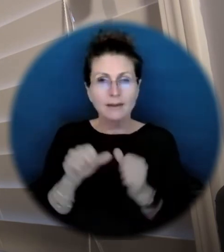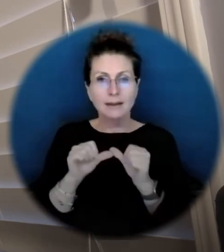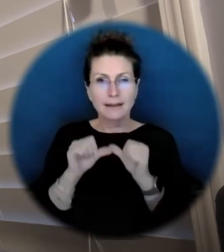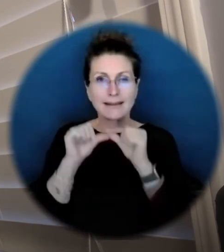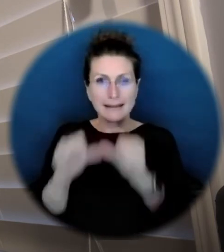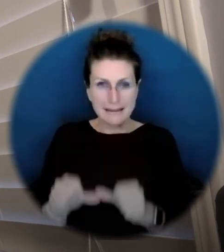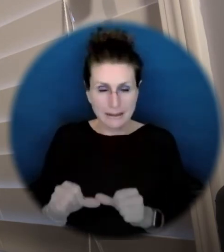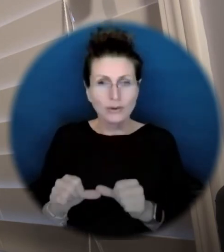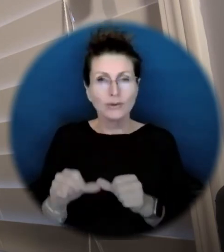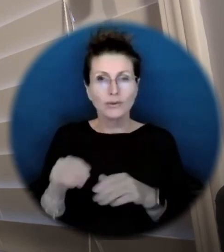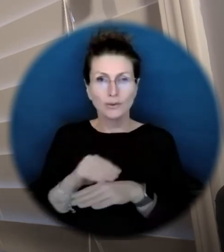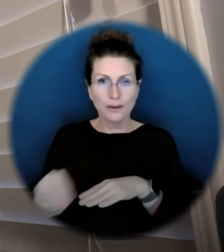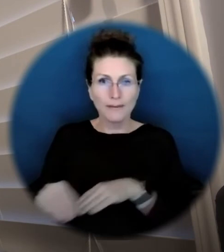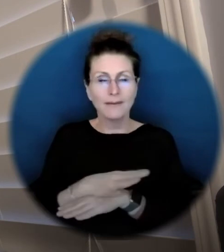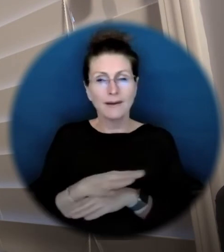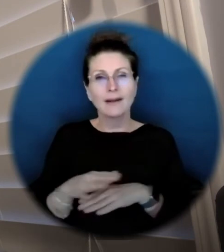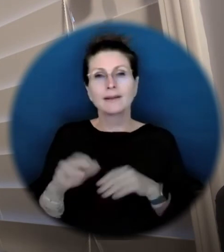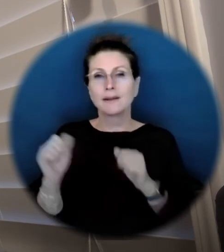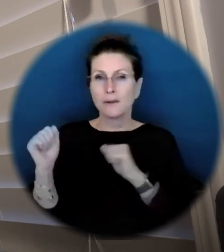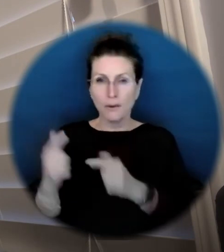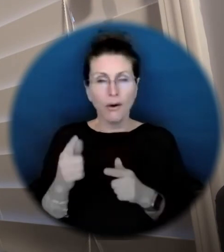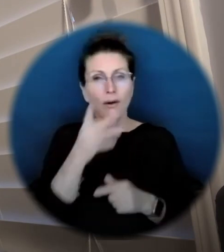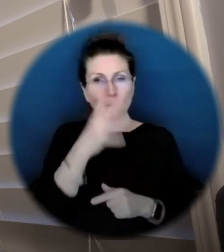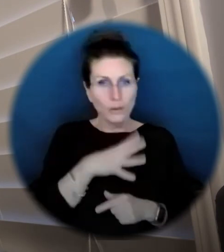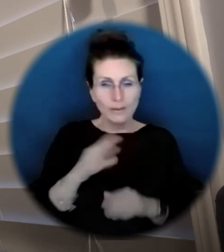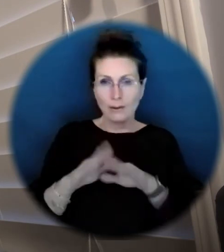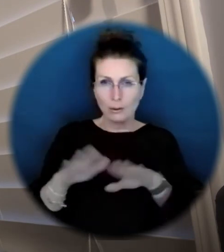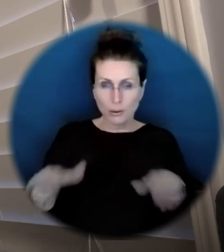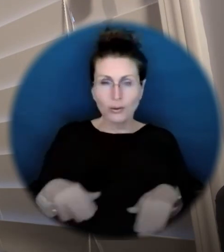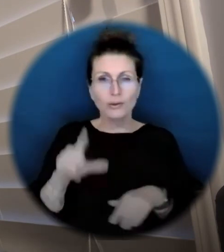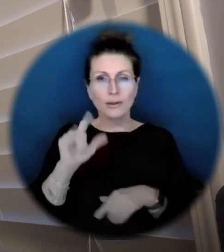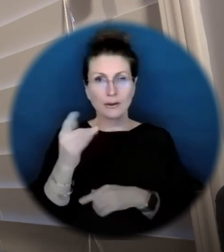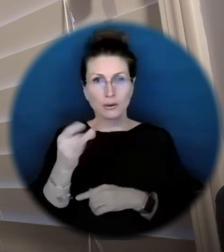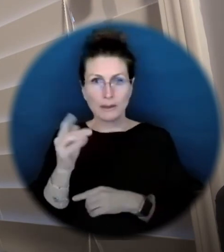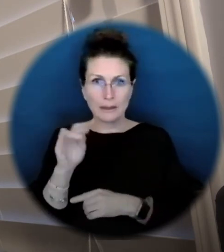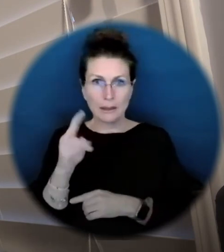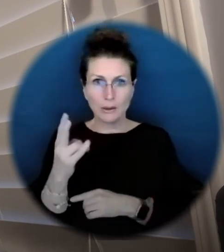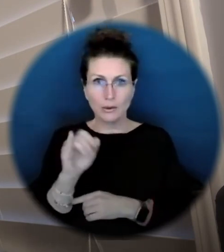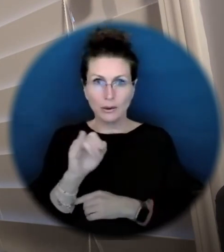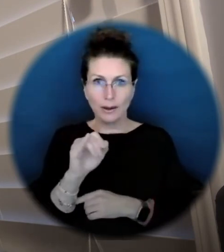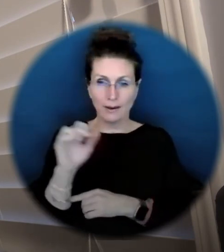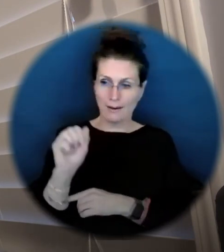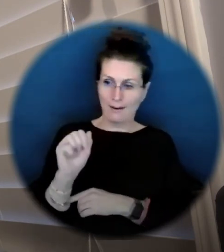and to 2SLGBTQIA plus individuals across so-called Canada and all over the world.